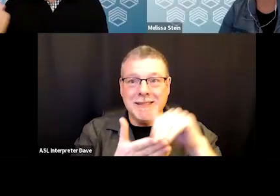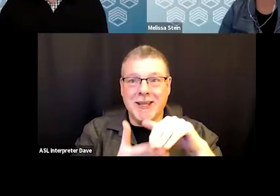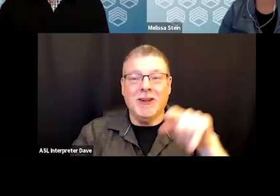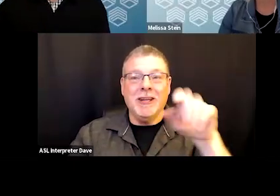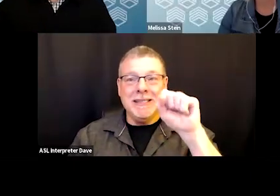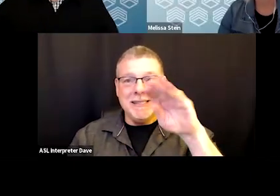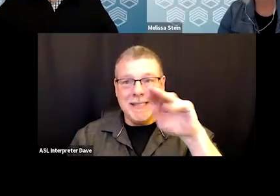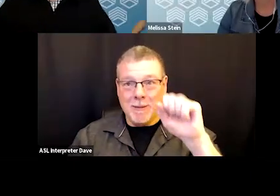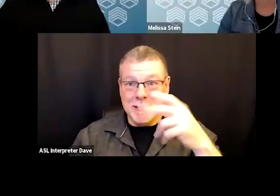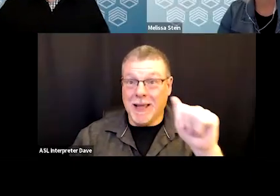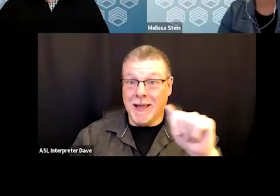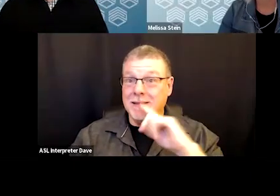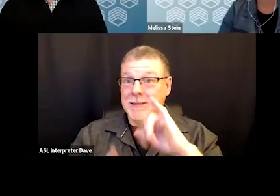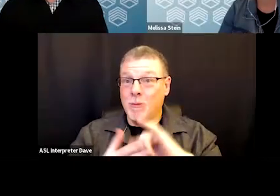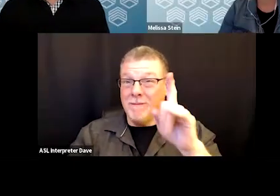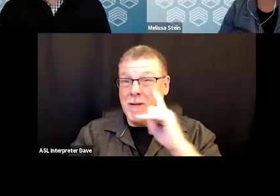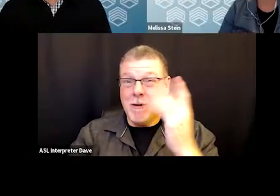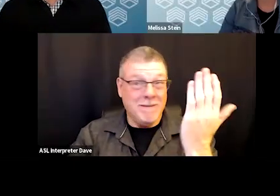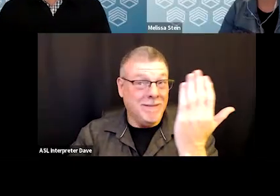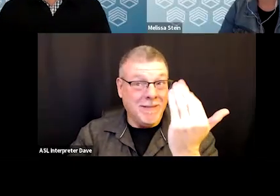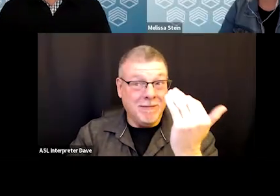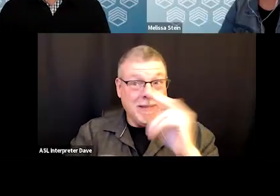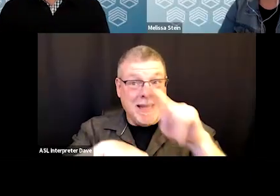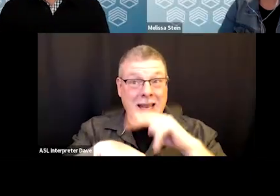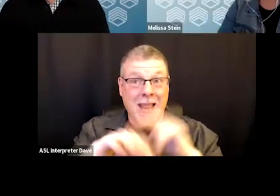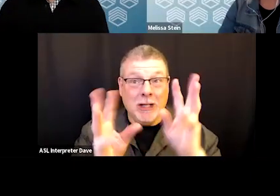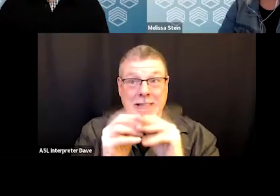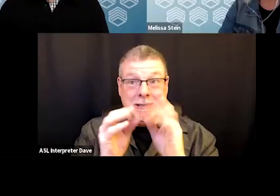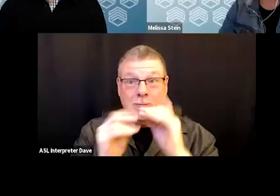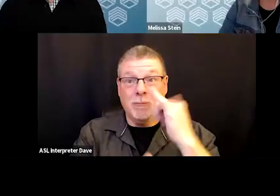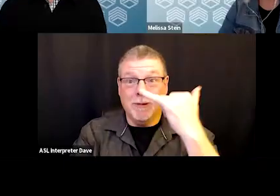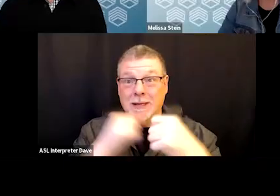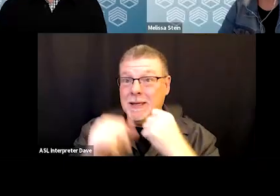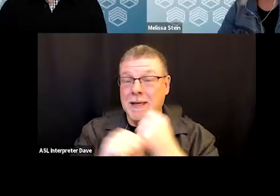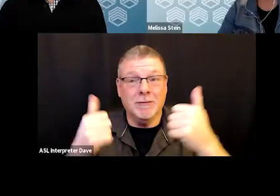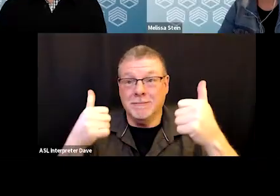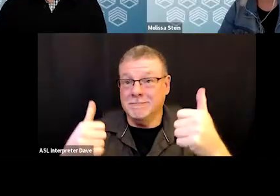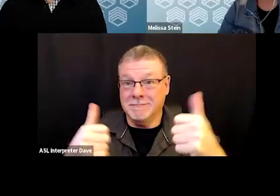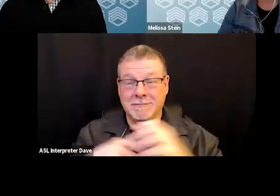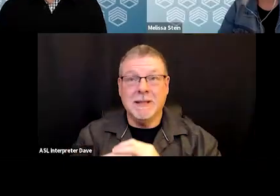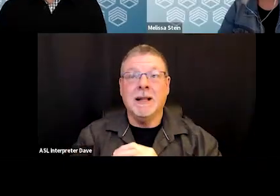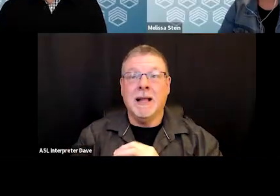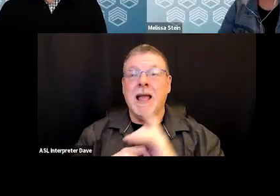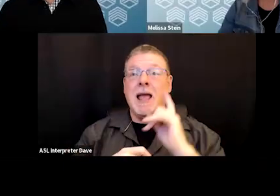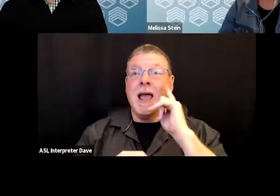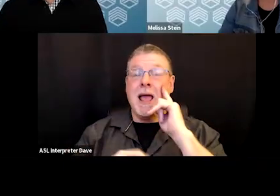as one of their 15 national webinars for the year. And so I think the recording of this webinar,